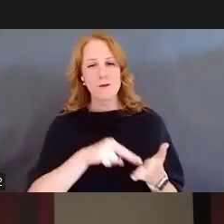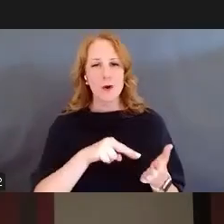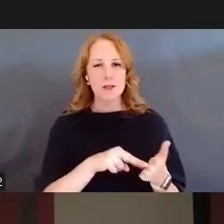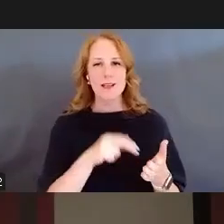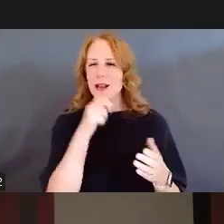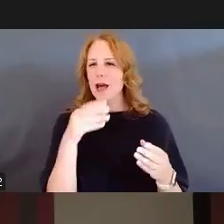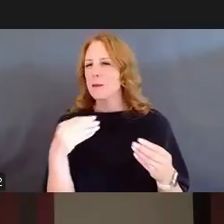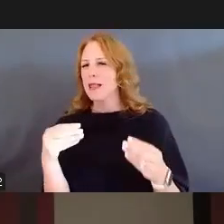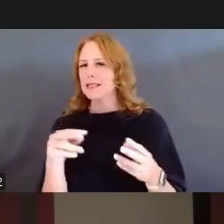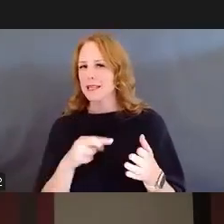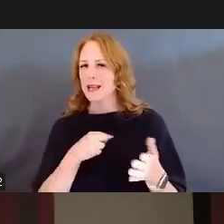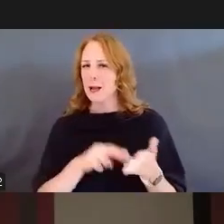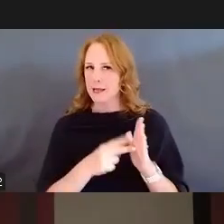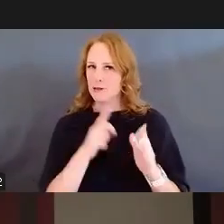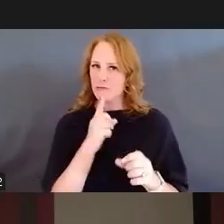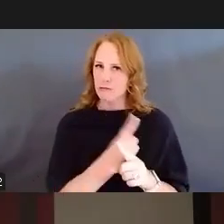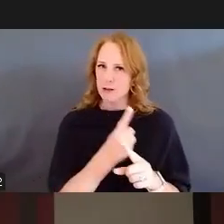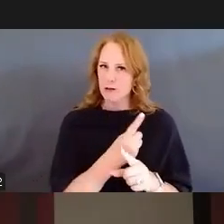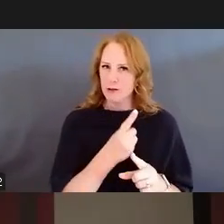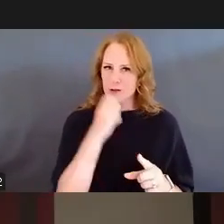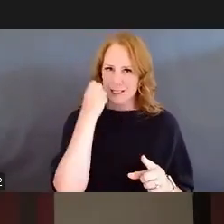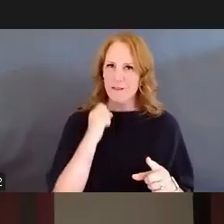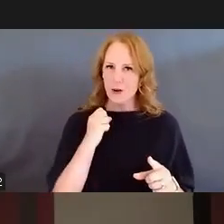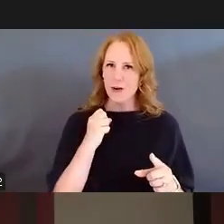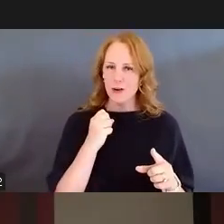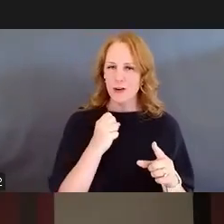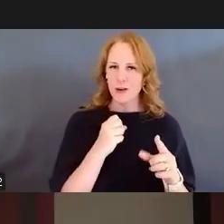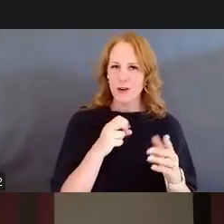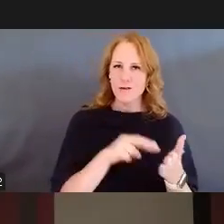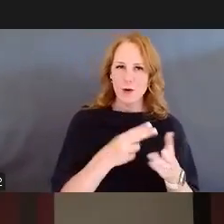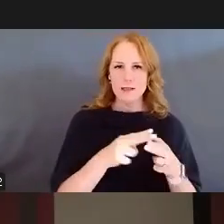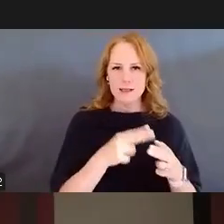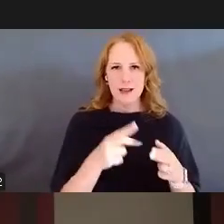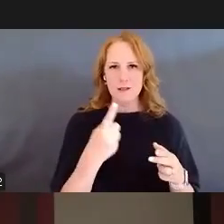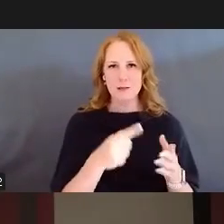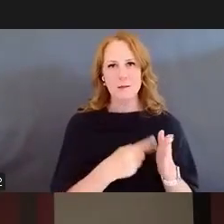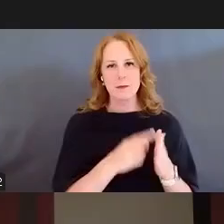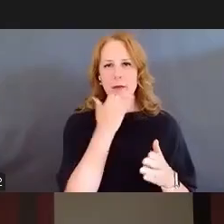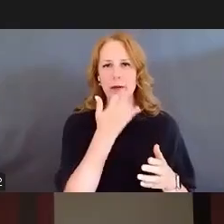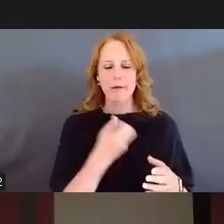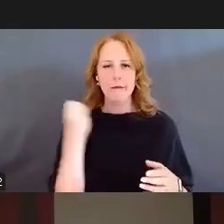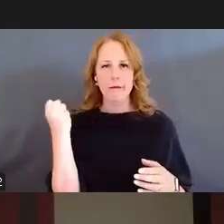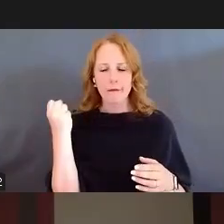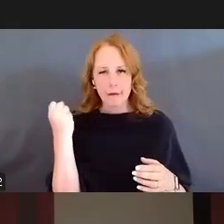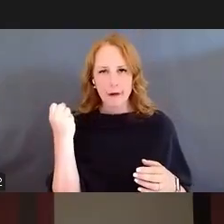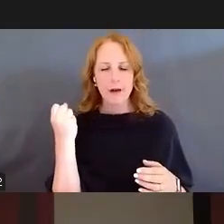cutlery but just regular uh s silverware. And I'm always reliable and on time. And I have a